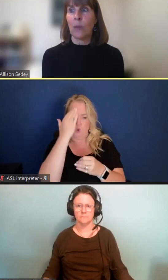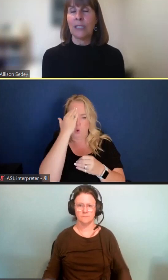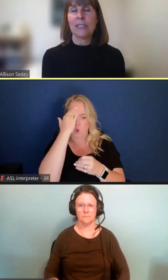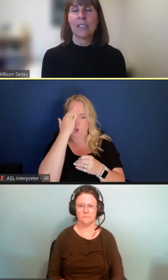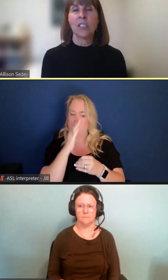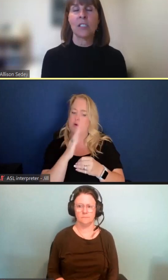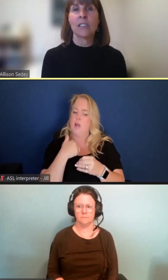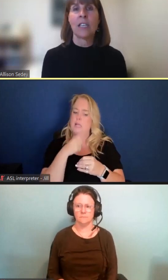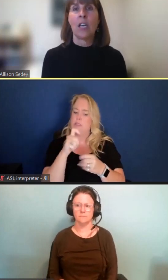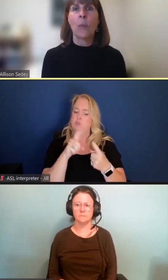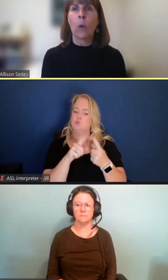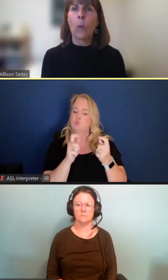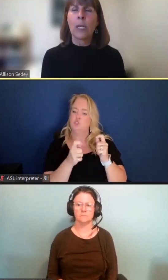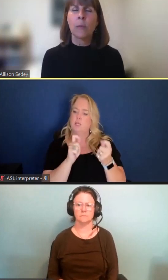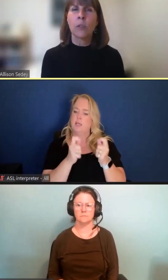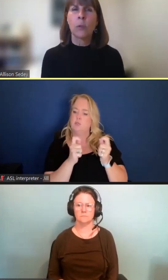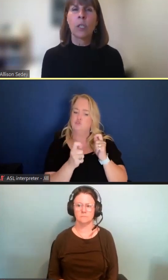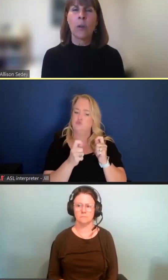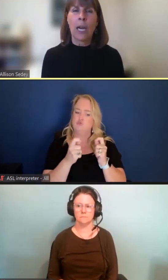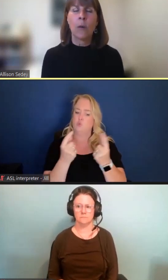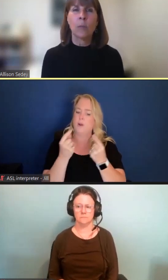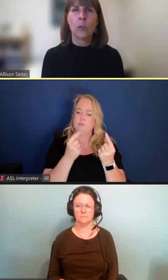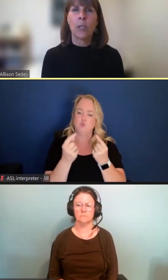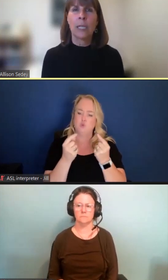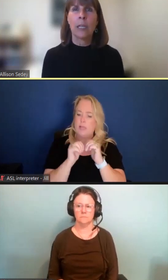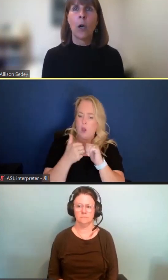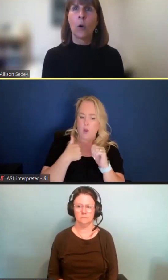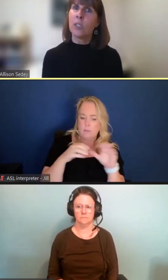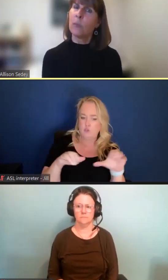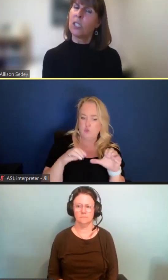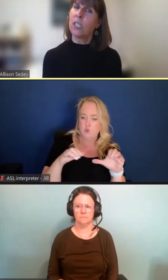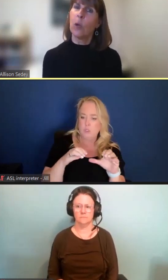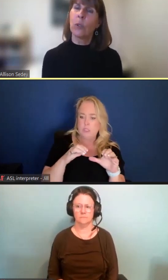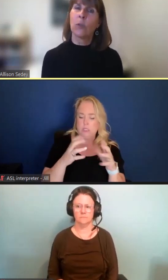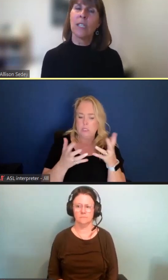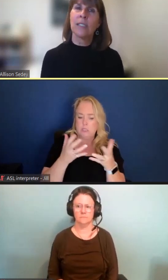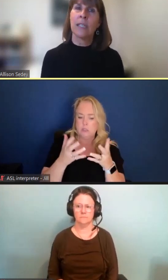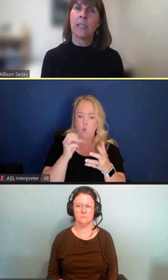decisions about what I'm doing or how I'm doing it or is my child progressing